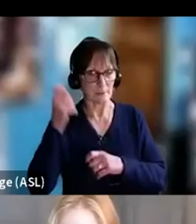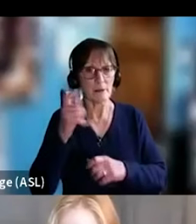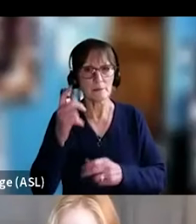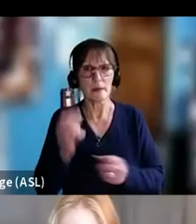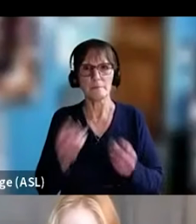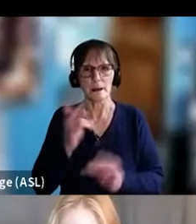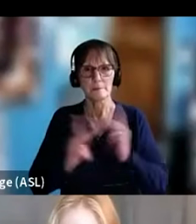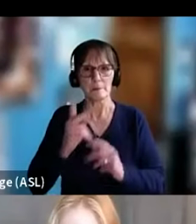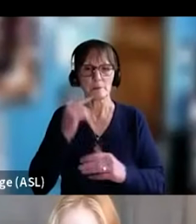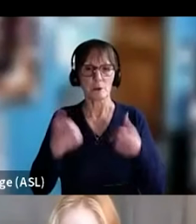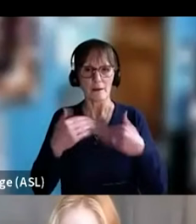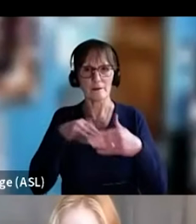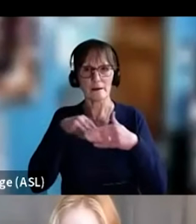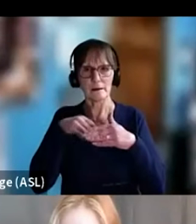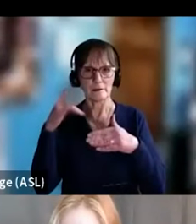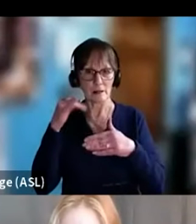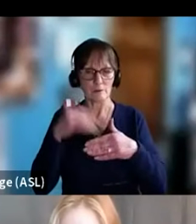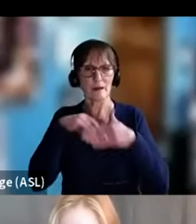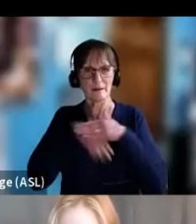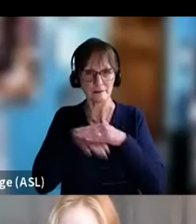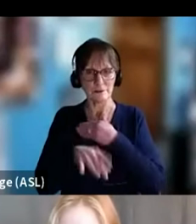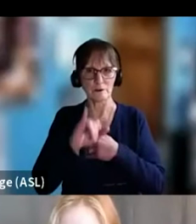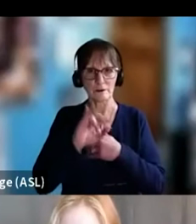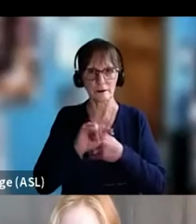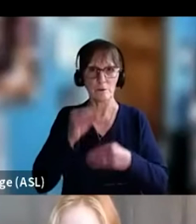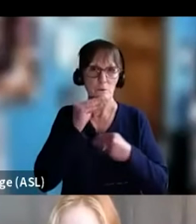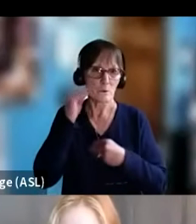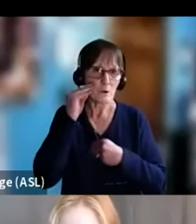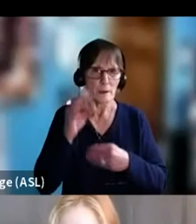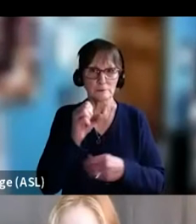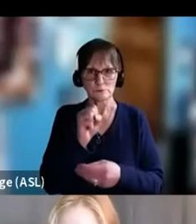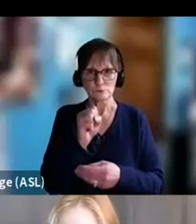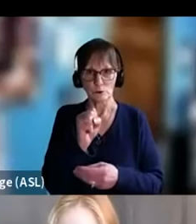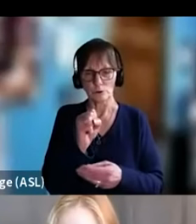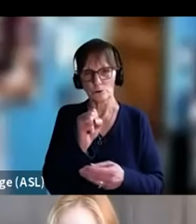have access to In-Home Supportive Services and social workers come out and assess,